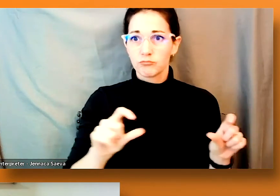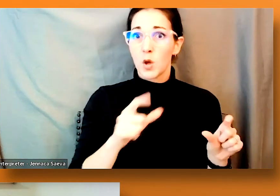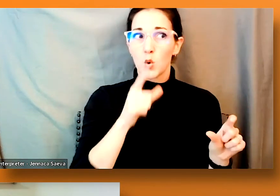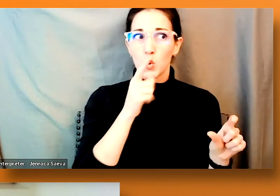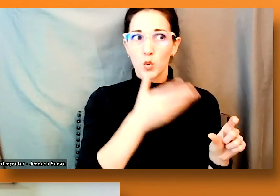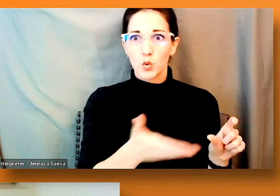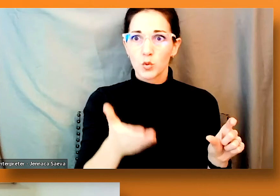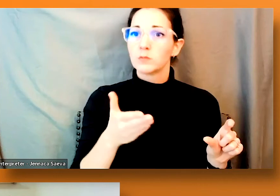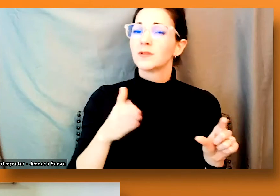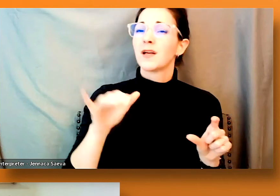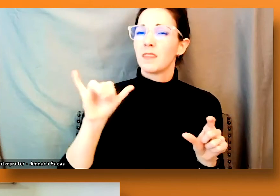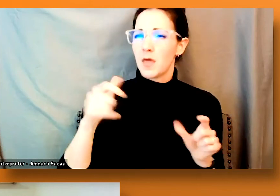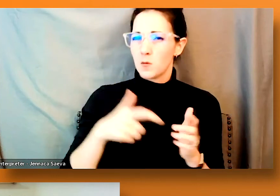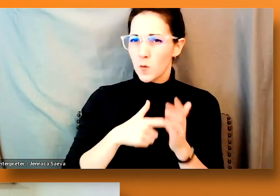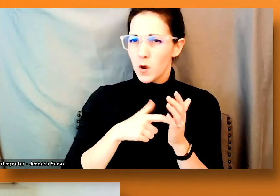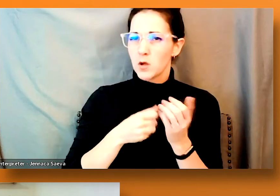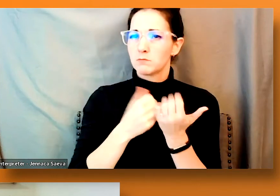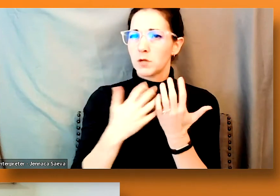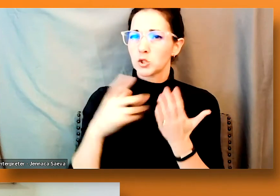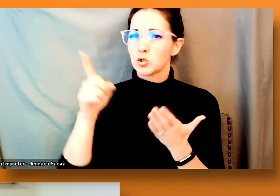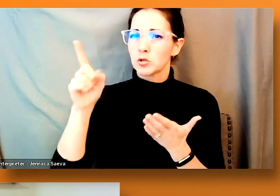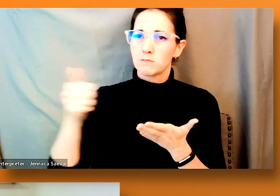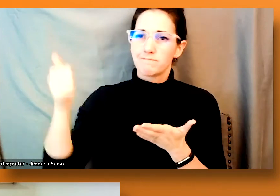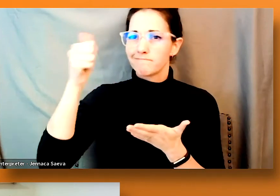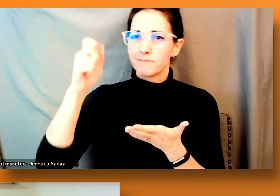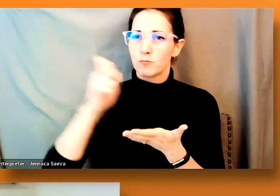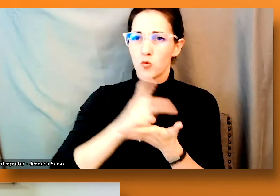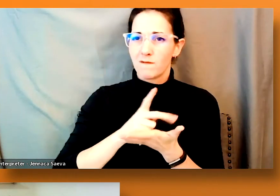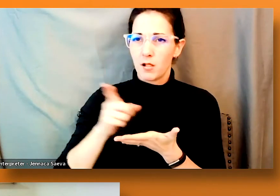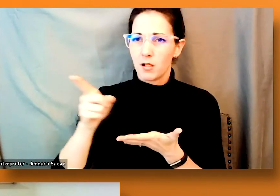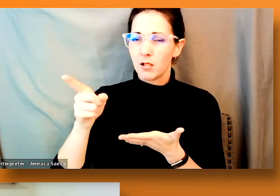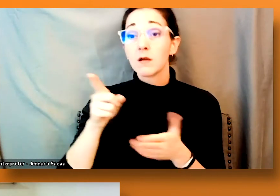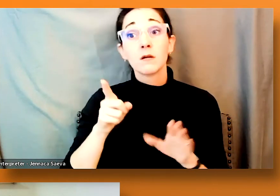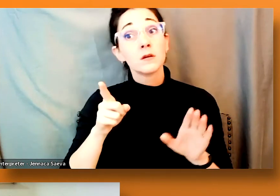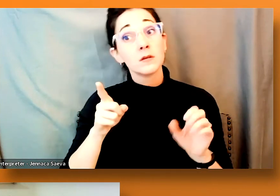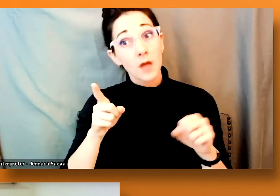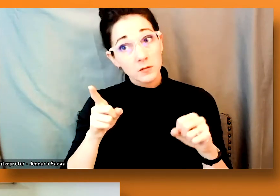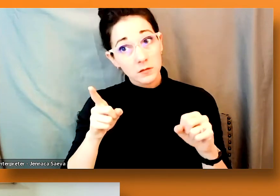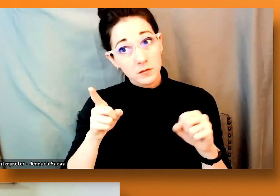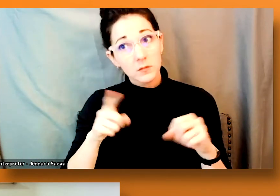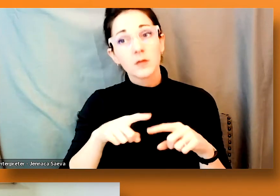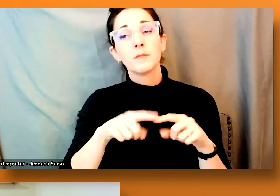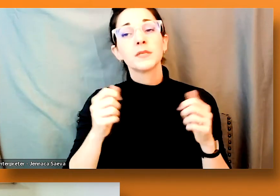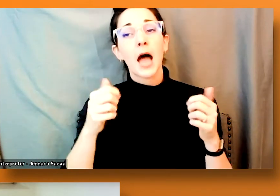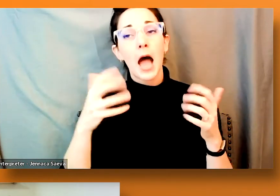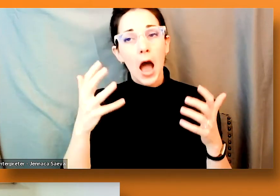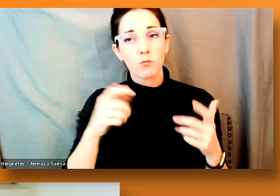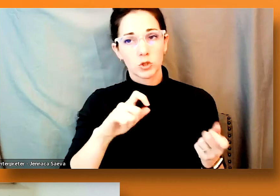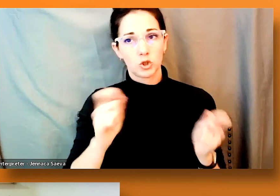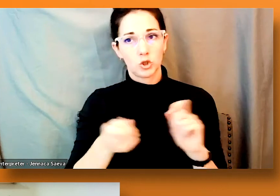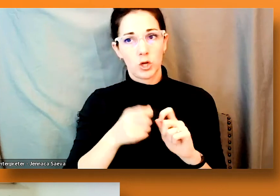Yes, depending on how much you want to change the effort on the project,